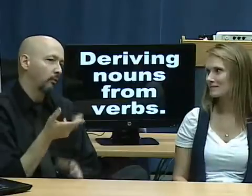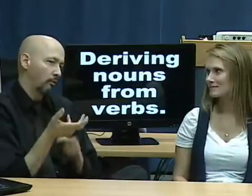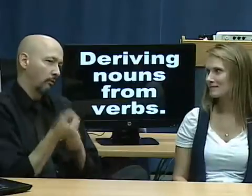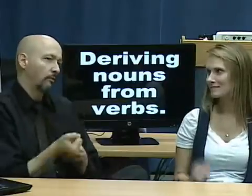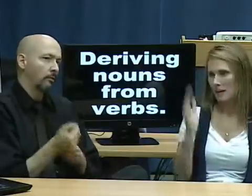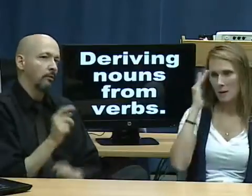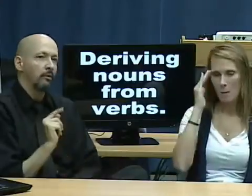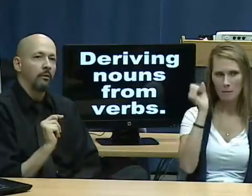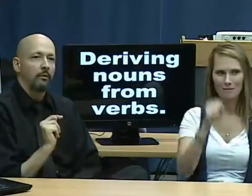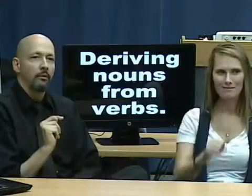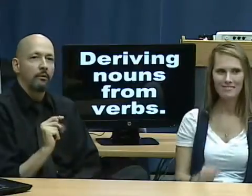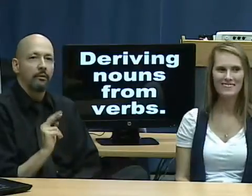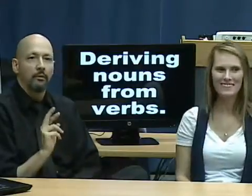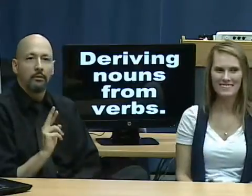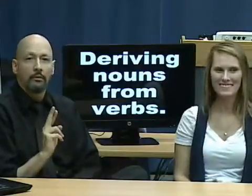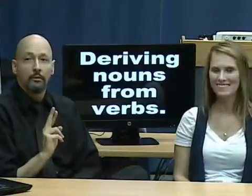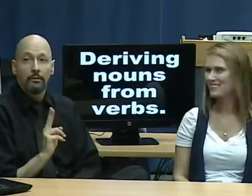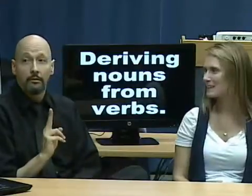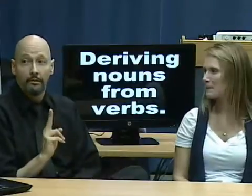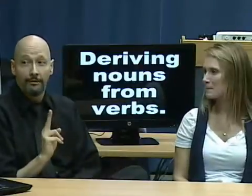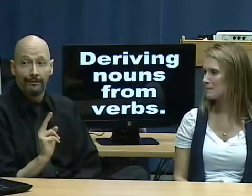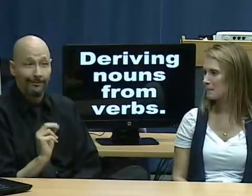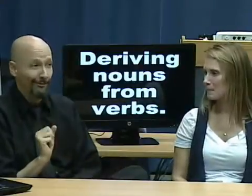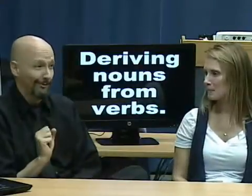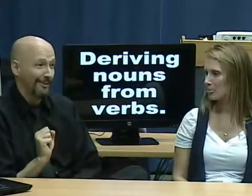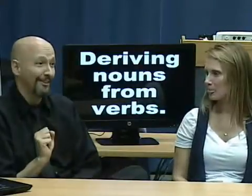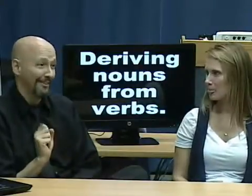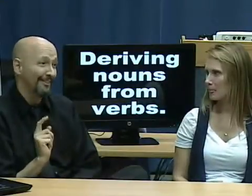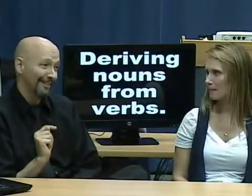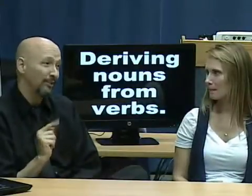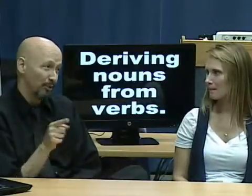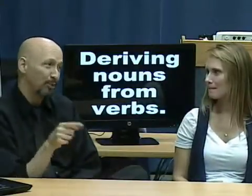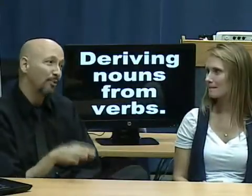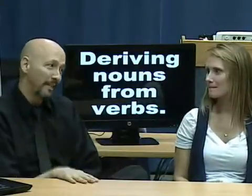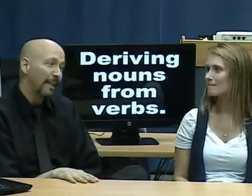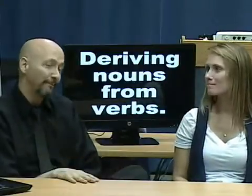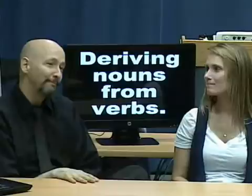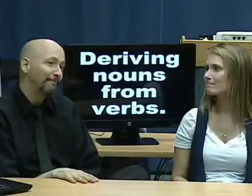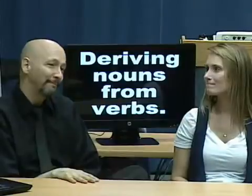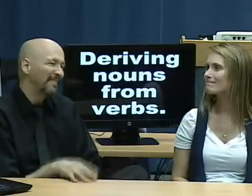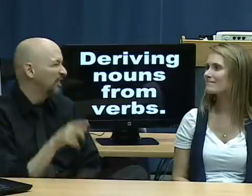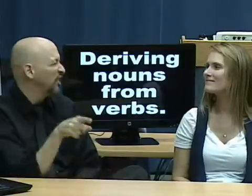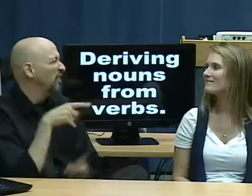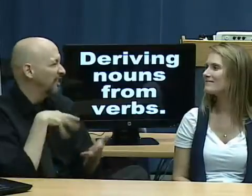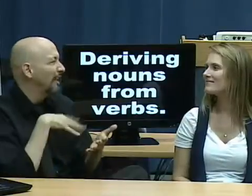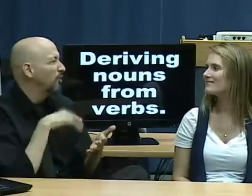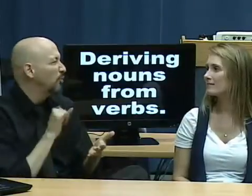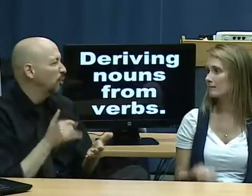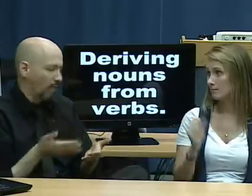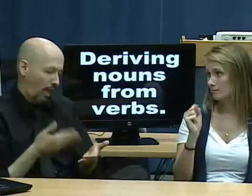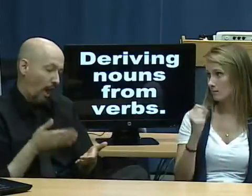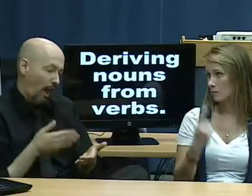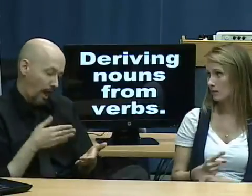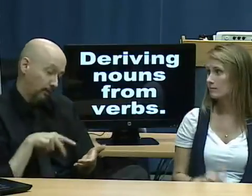You can trust her. T-R-U-S-T She's very studious.